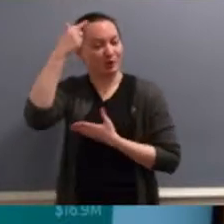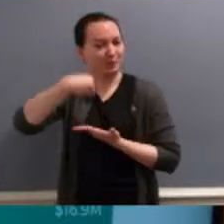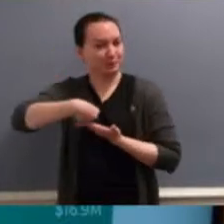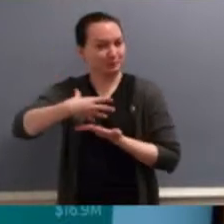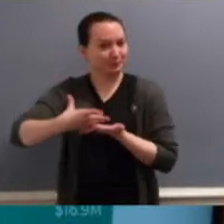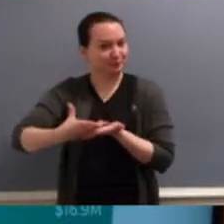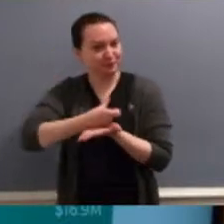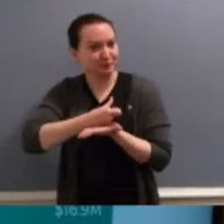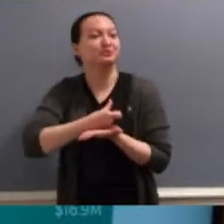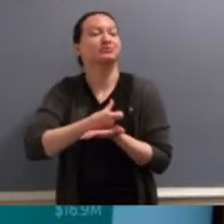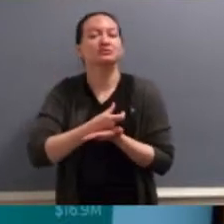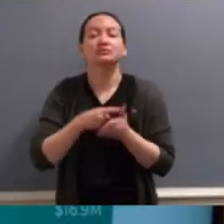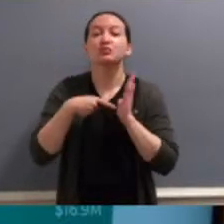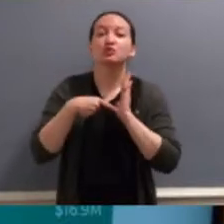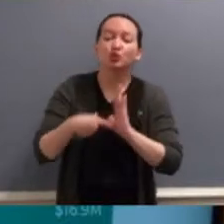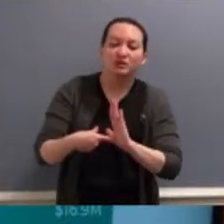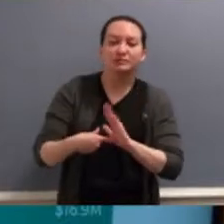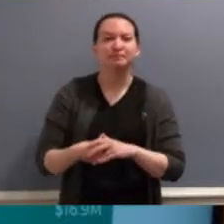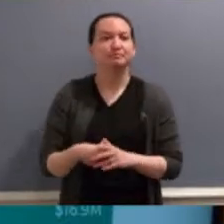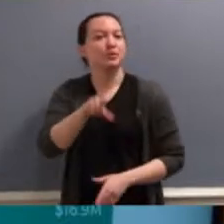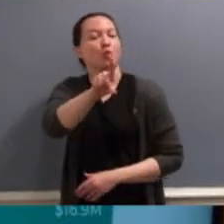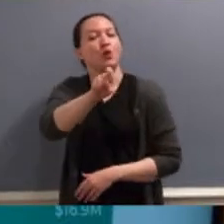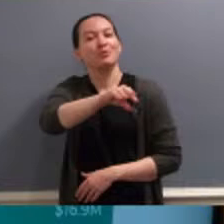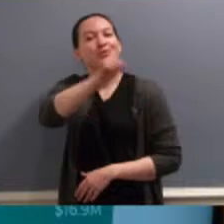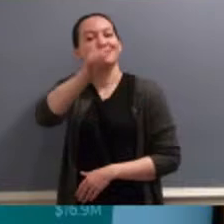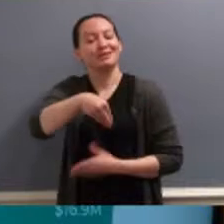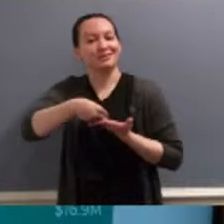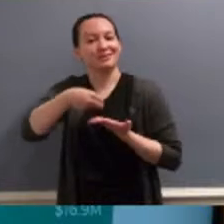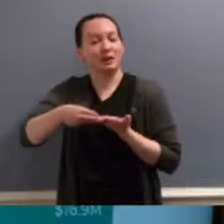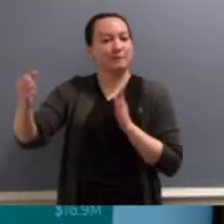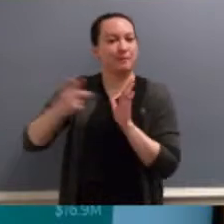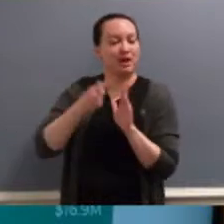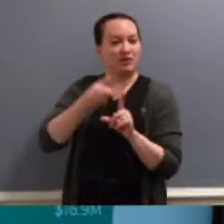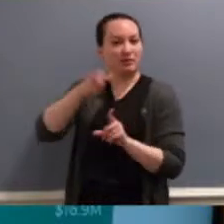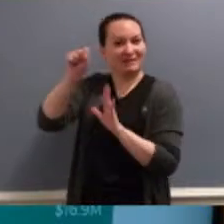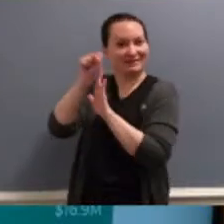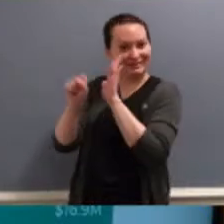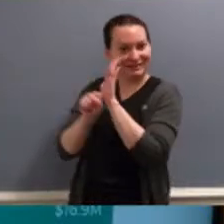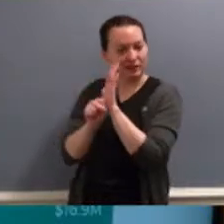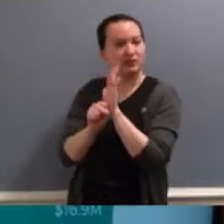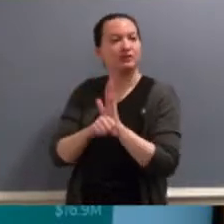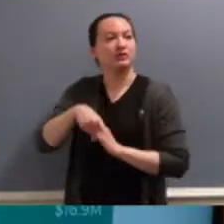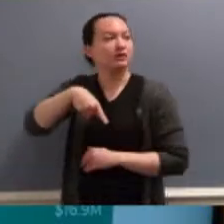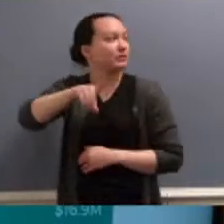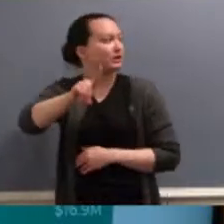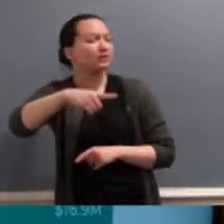in this chart reflects a 100 reimbursement from the state for our public defender excuse me John I